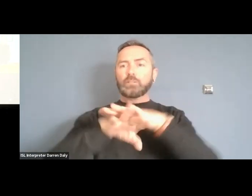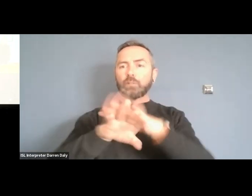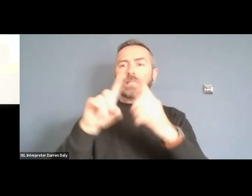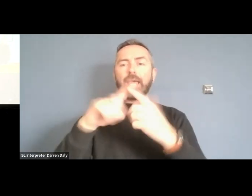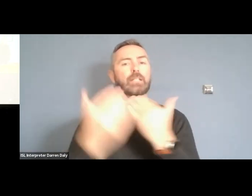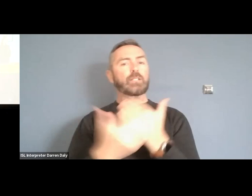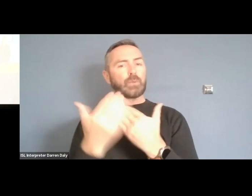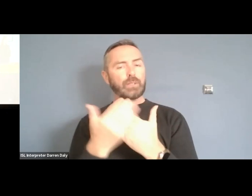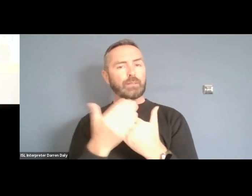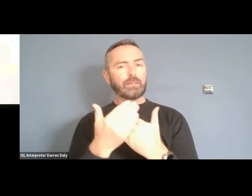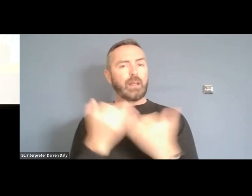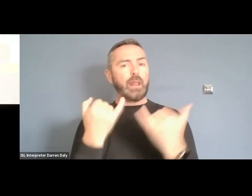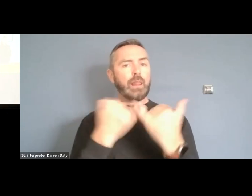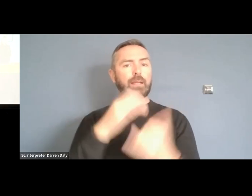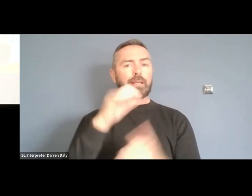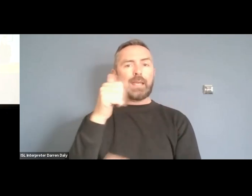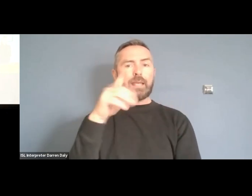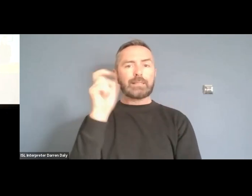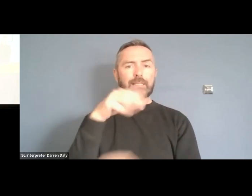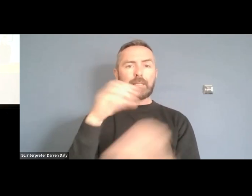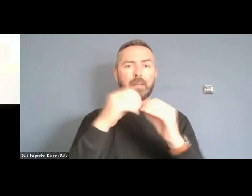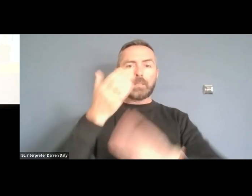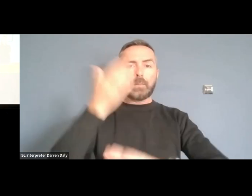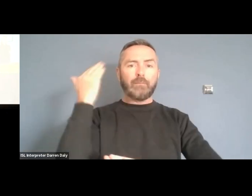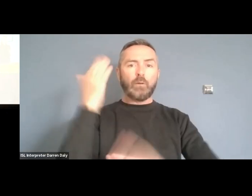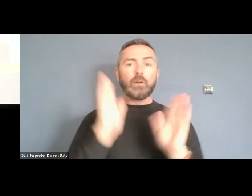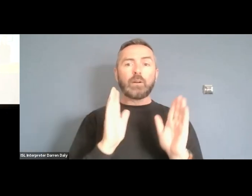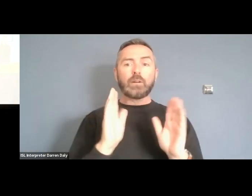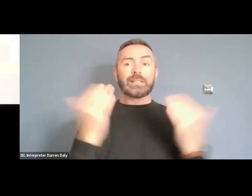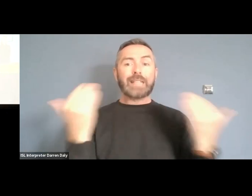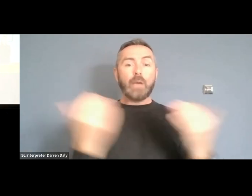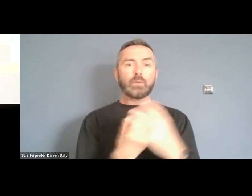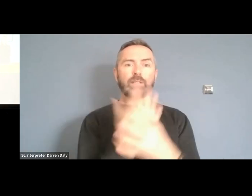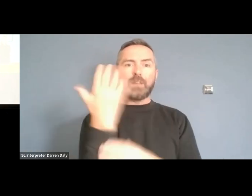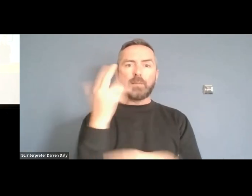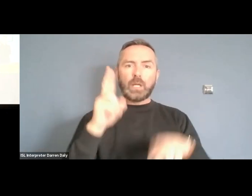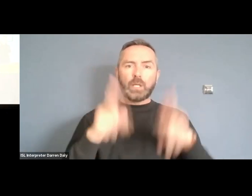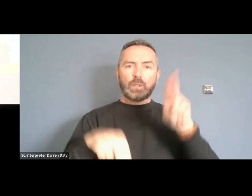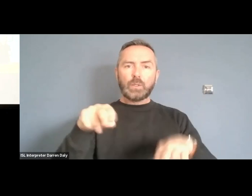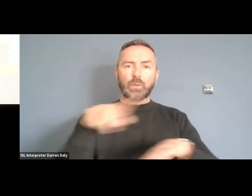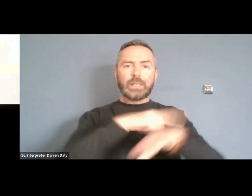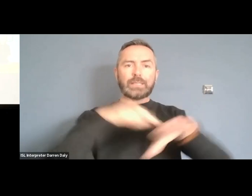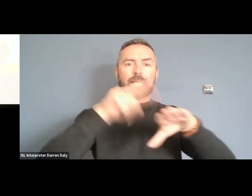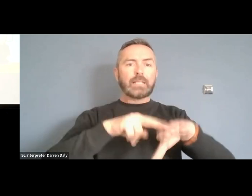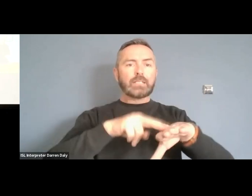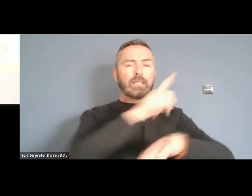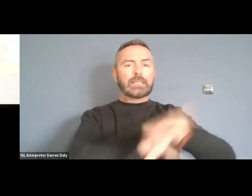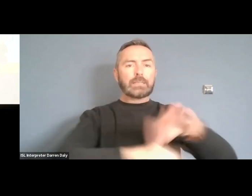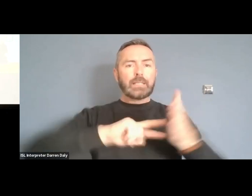As Aideen mentioned earlier, we are a new national disability strategy to